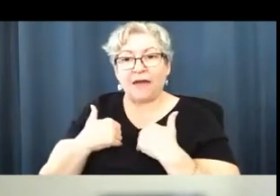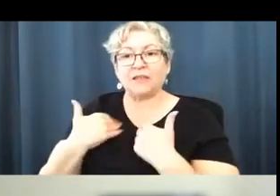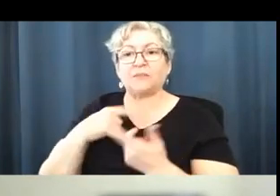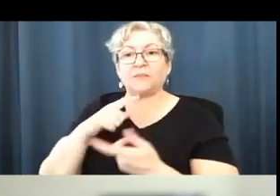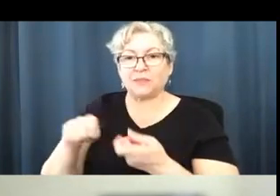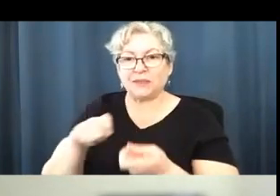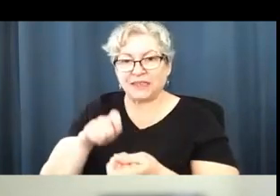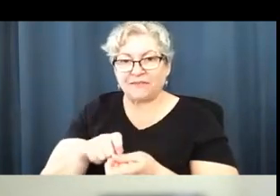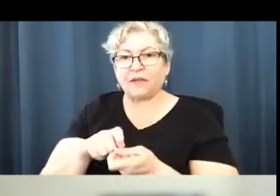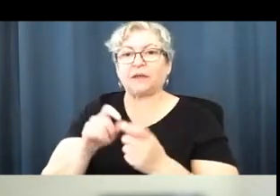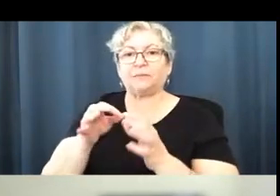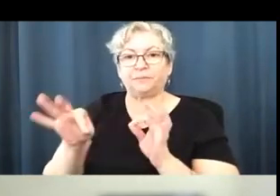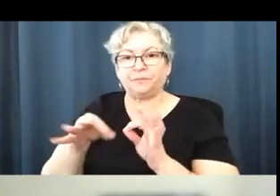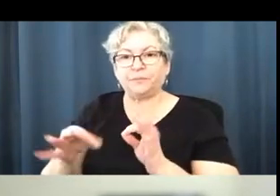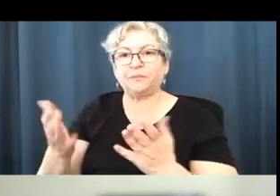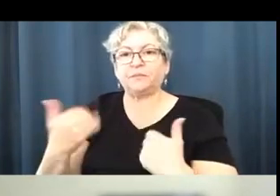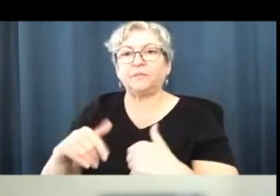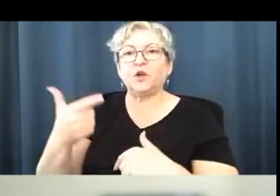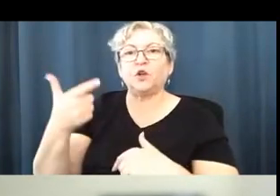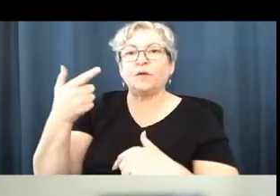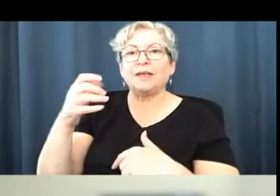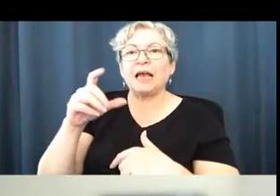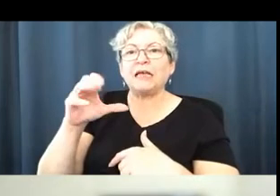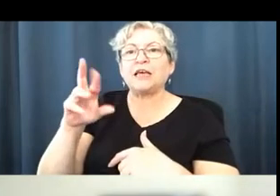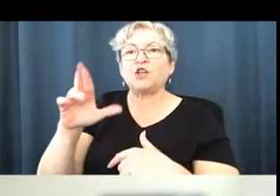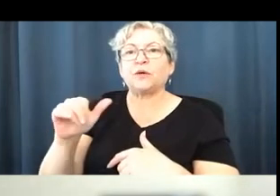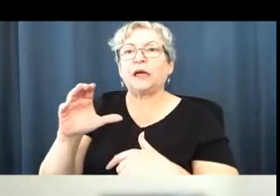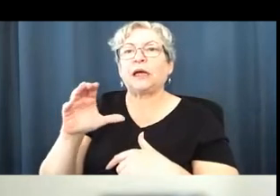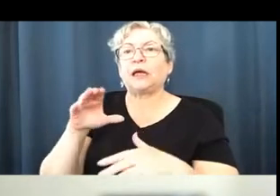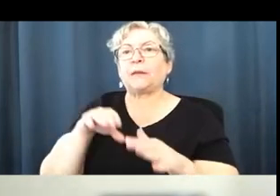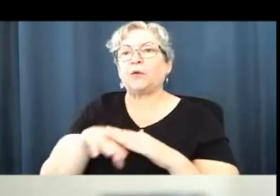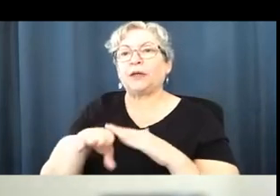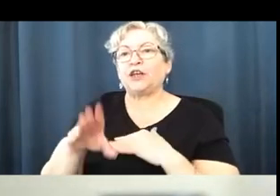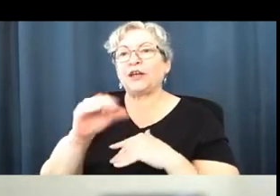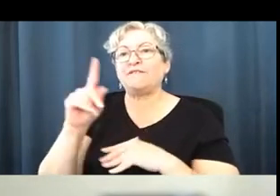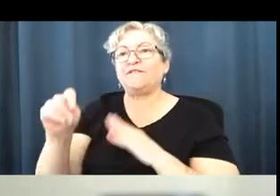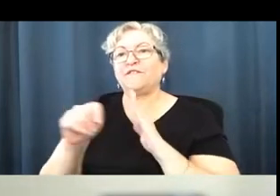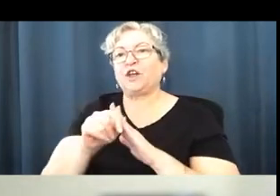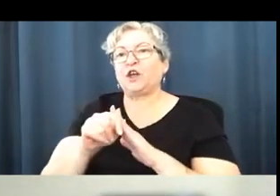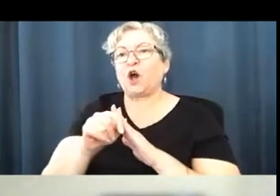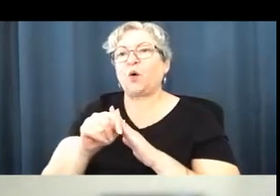And then there's another one called the 21st Century Communications and Video Accessibility Act which is like TVs, phones,